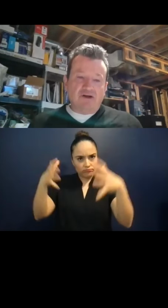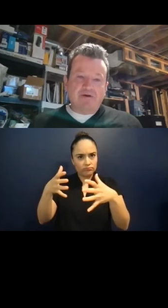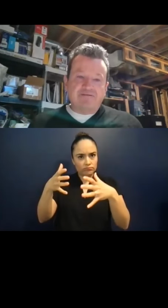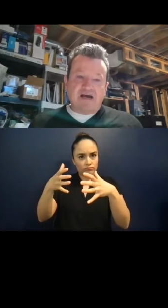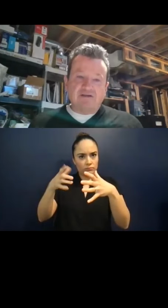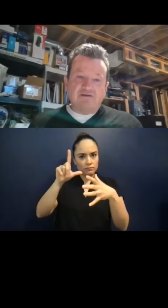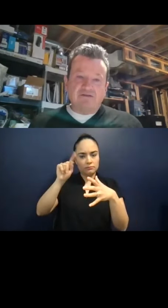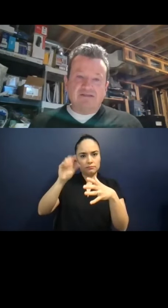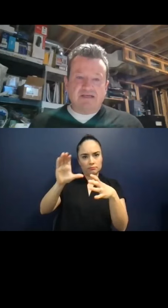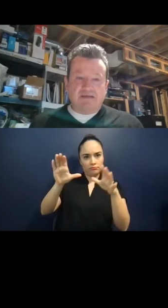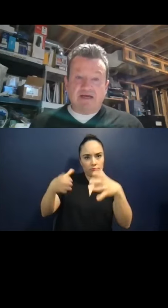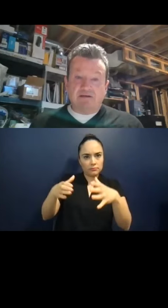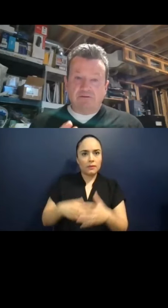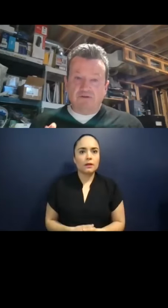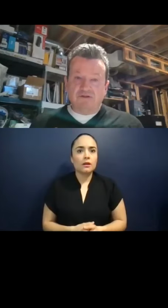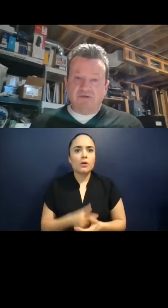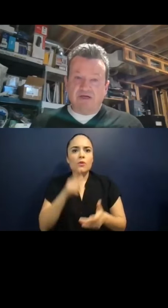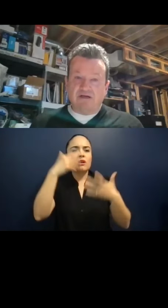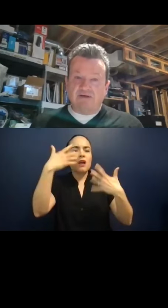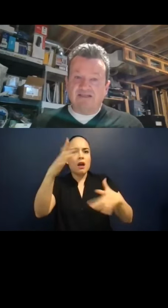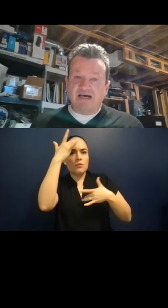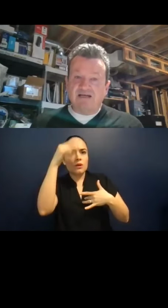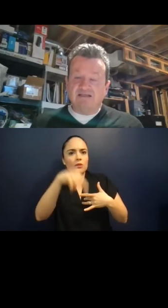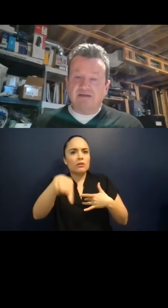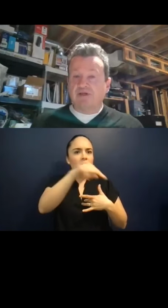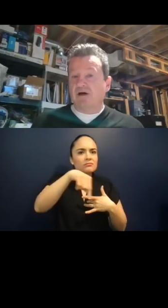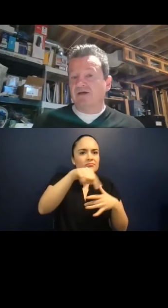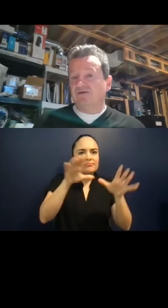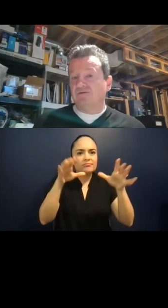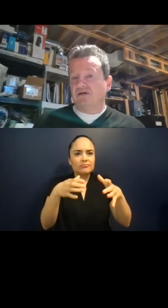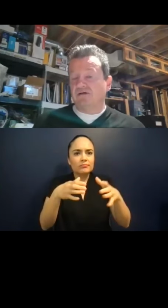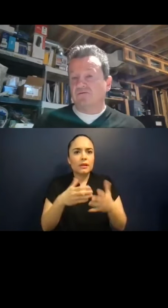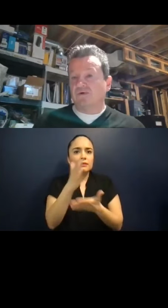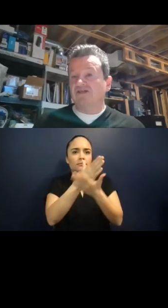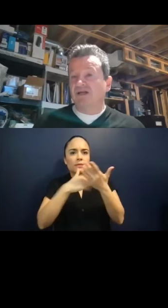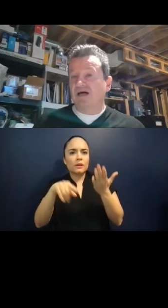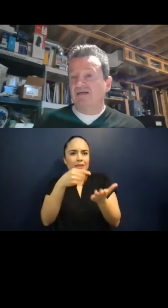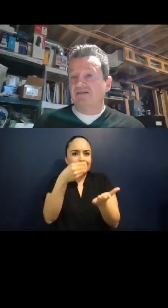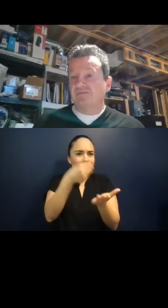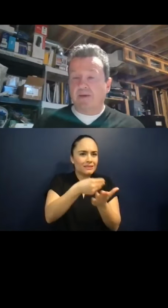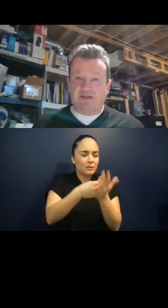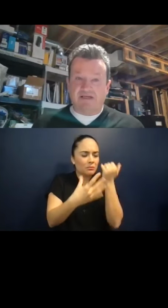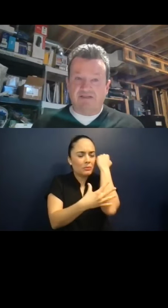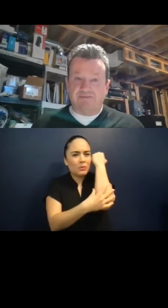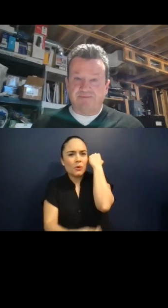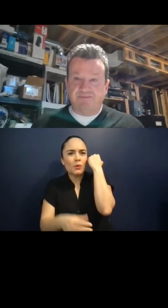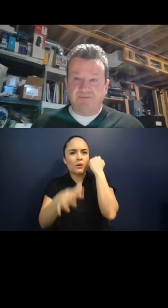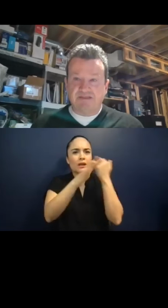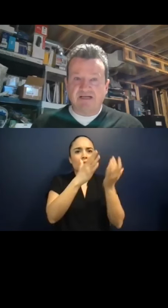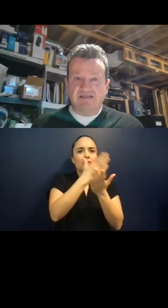know longer care